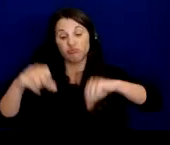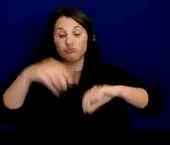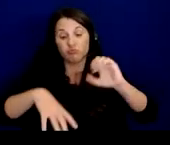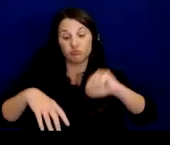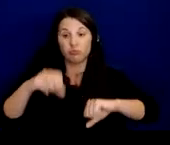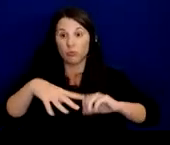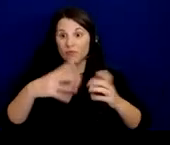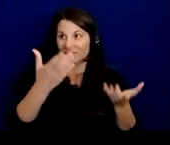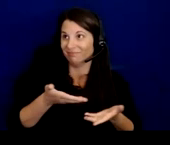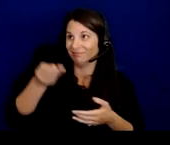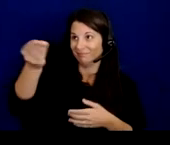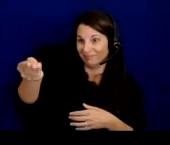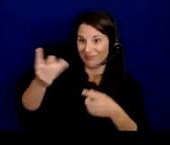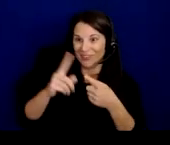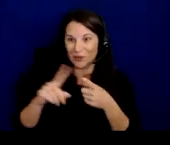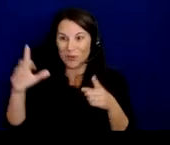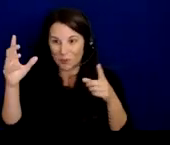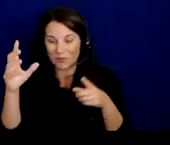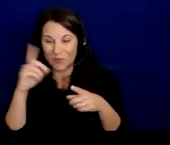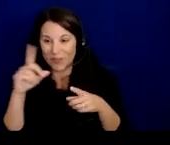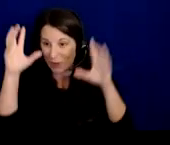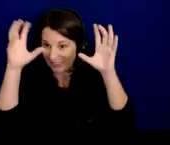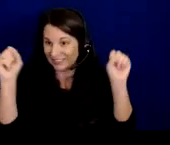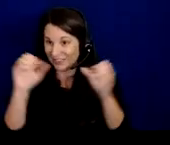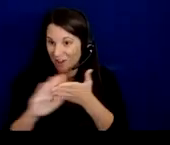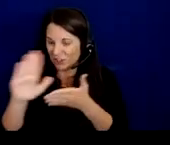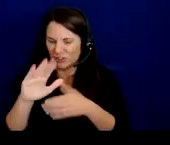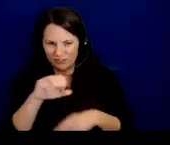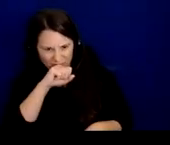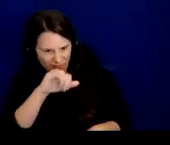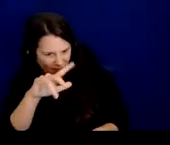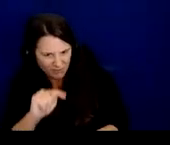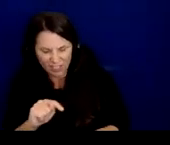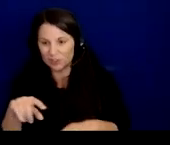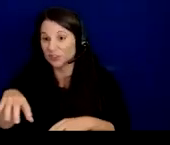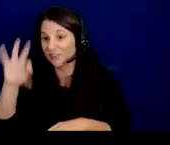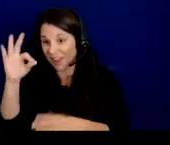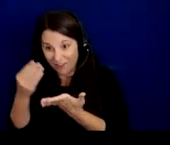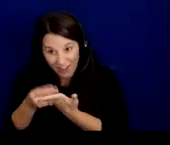She loved it. She found funding for it. She went they went to the tech department and said, how can we implement this?